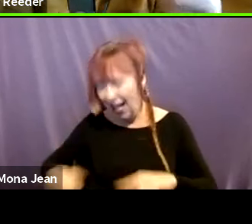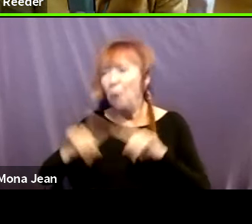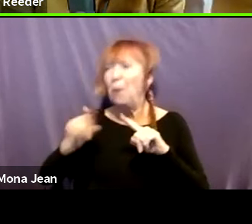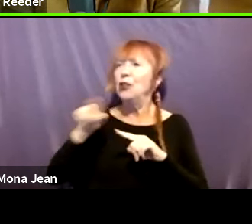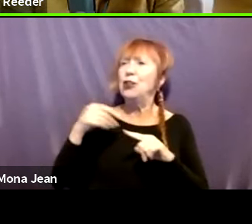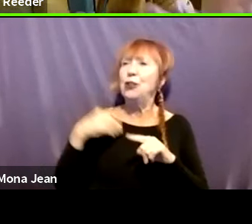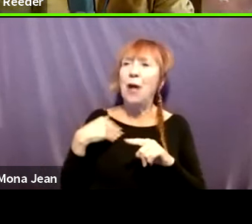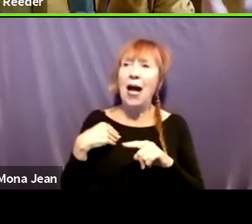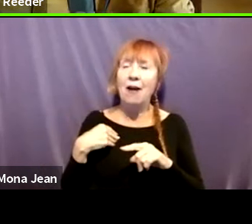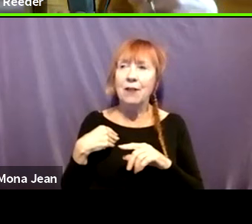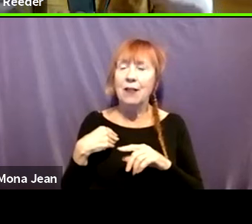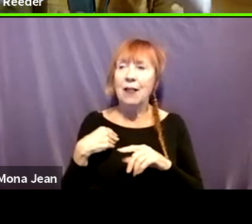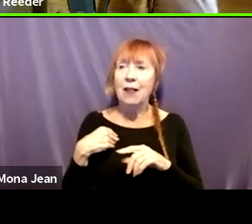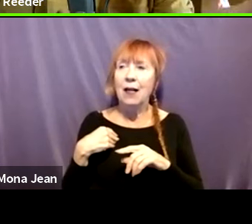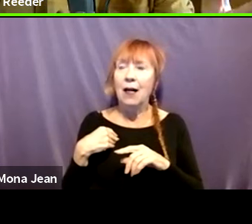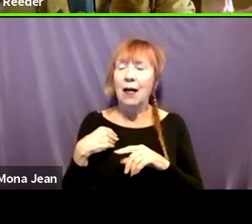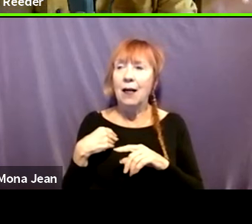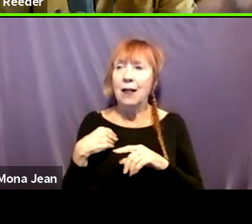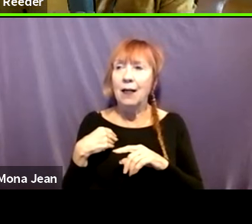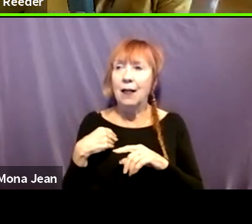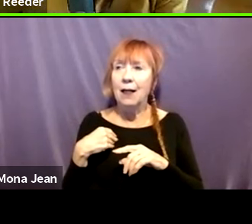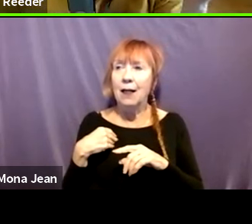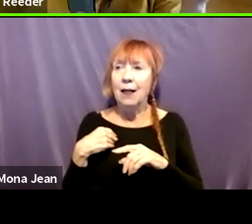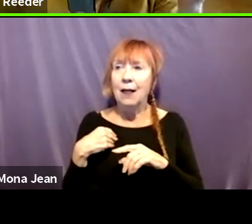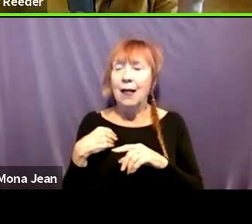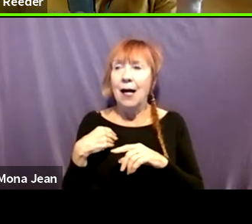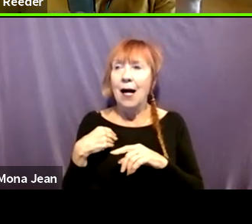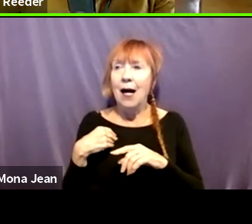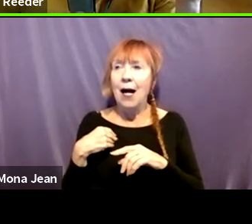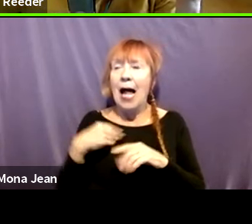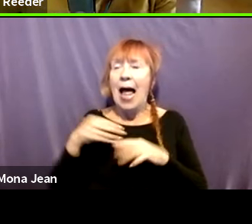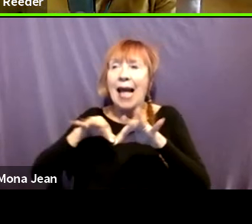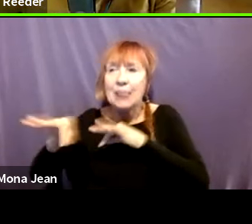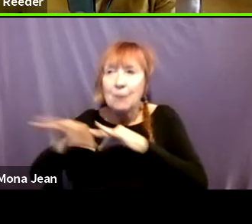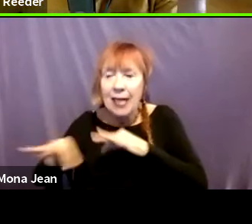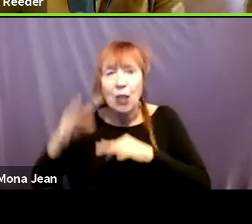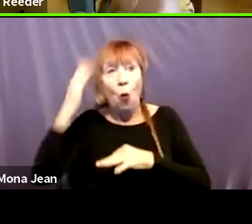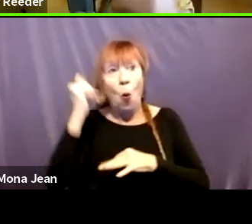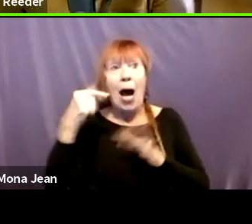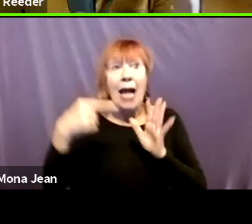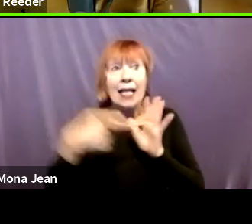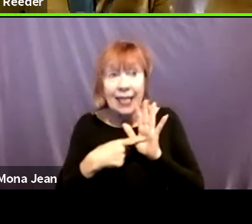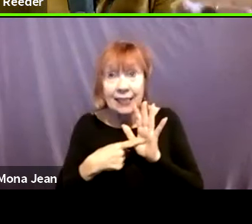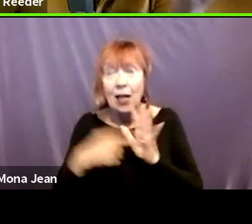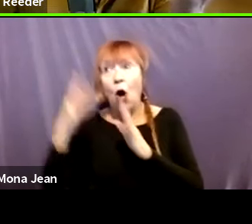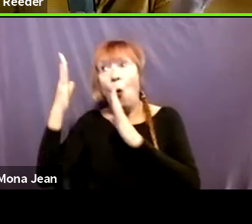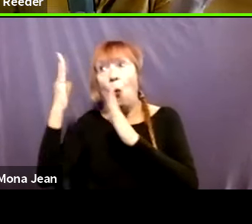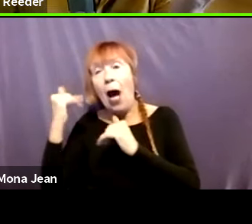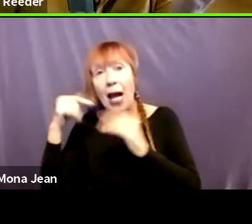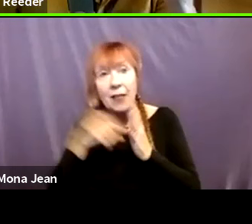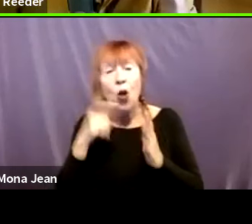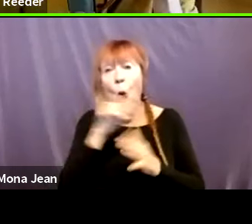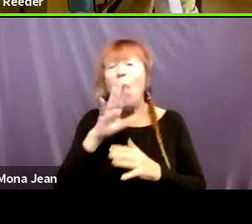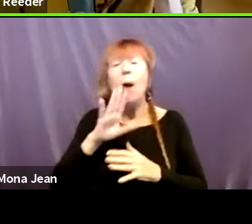at the ready for like why this means something to you, or your personal connection? Oh, yeah.